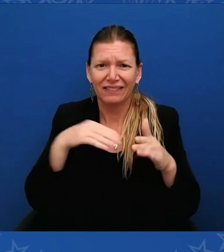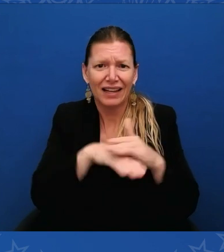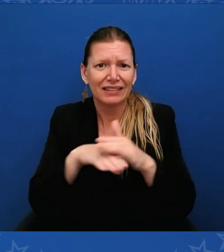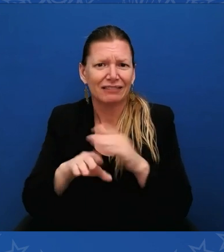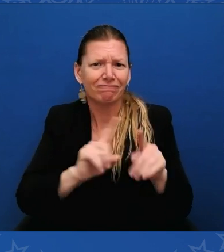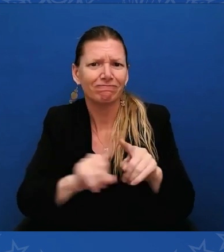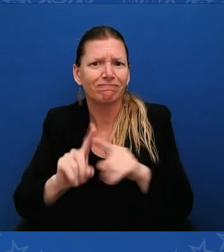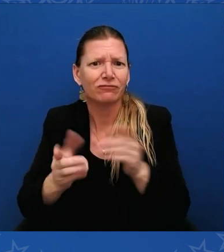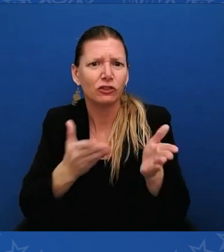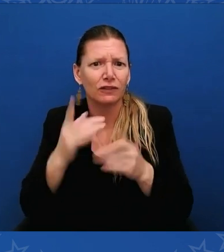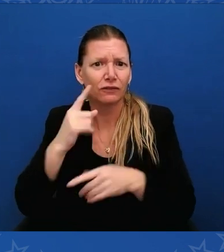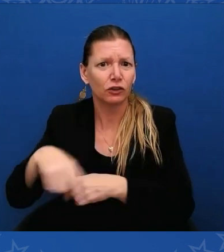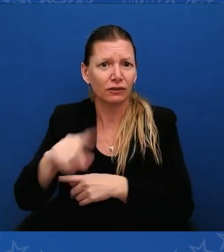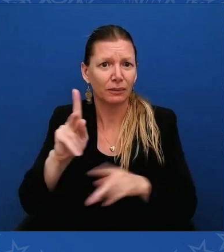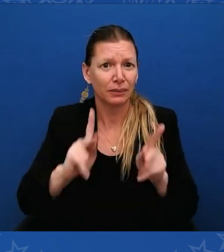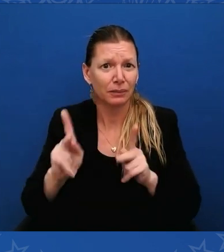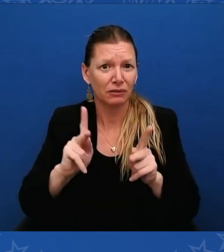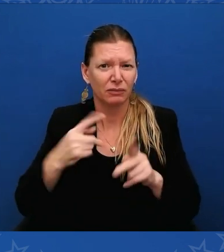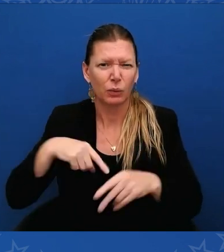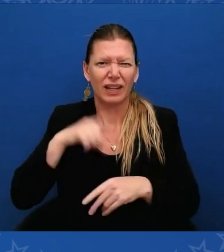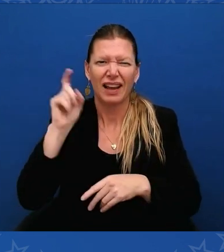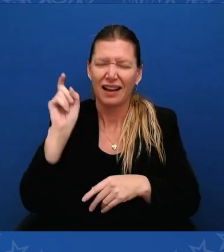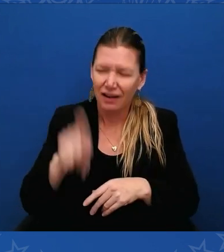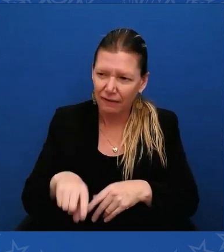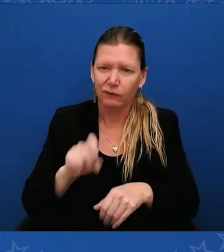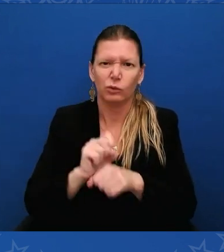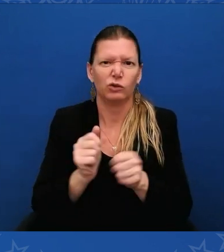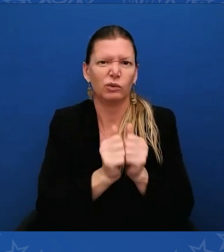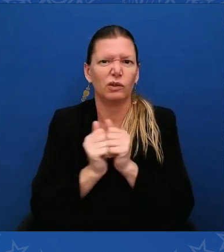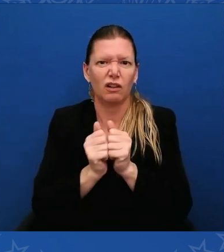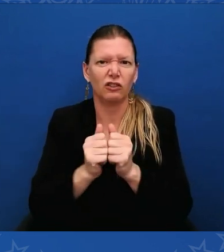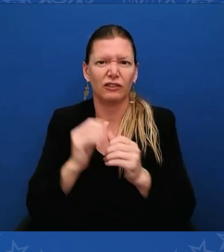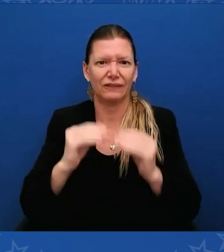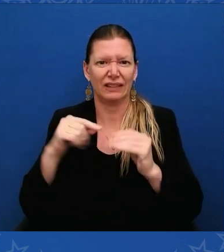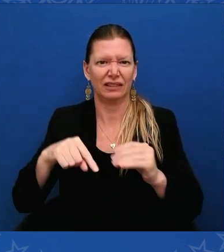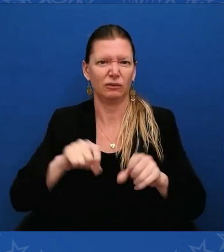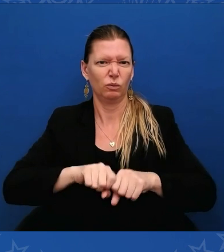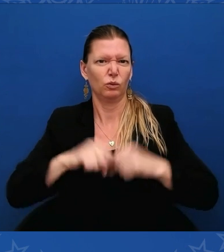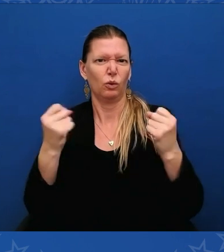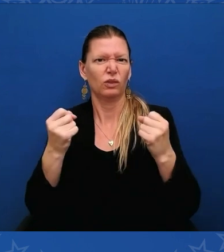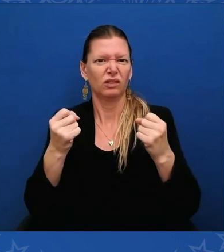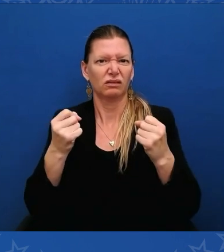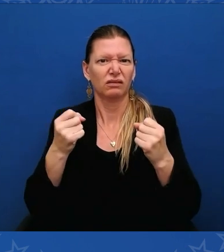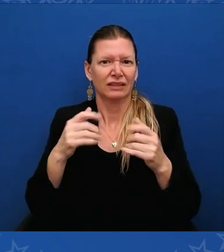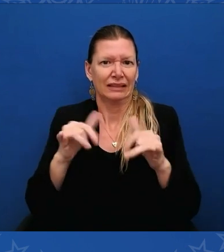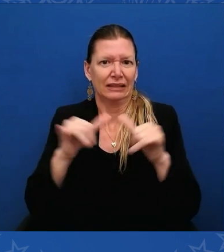I took executive action to secure the border. It's working. Border encounters have dropped over 50 percent.